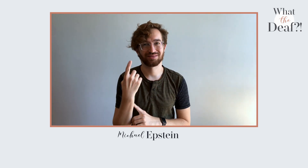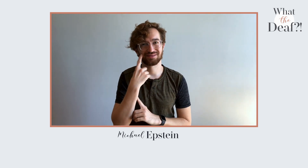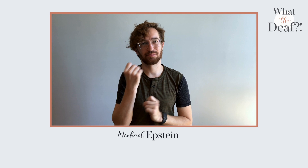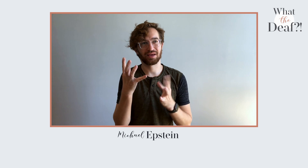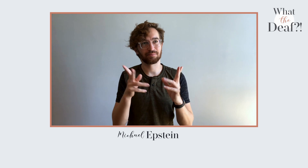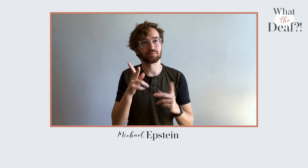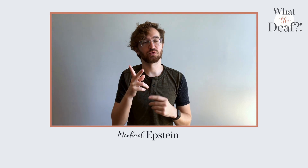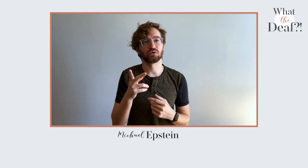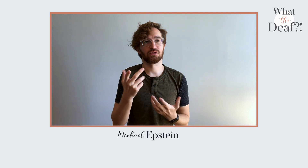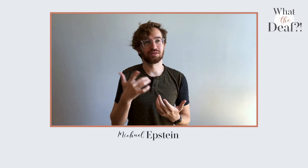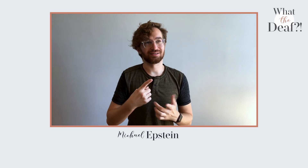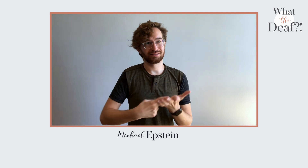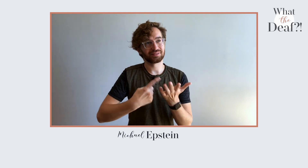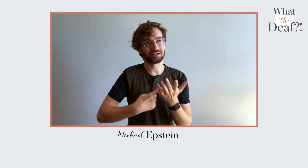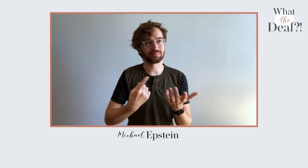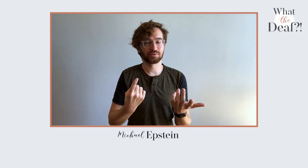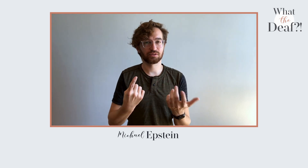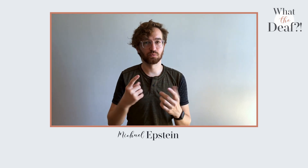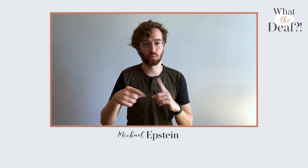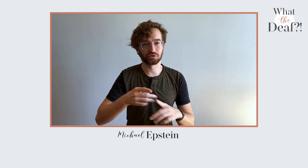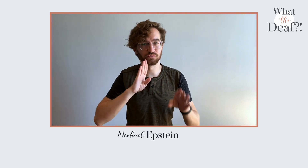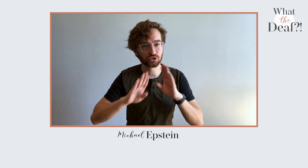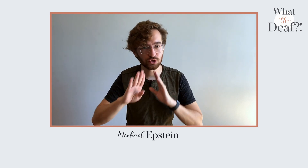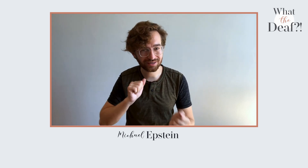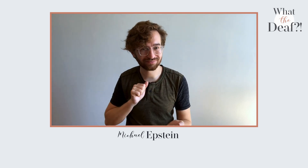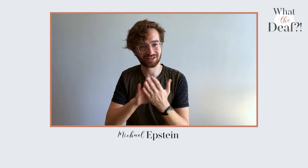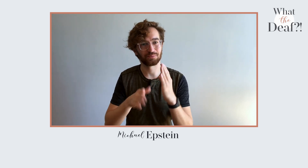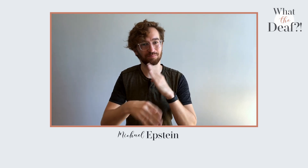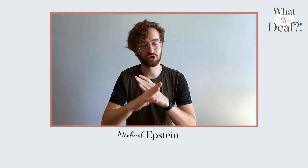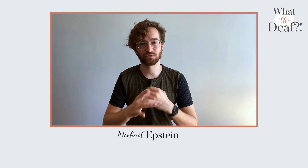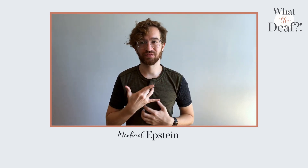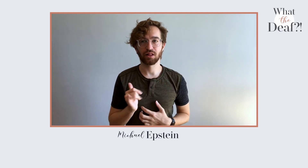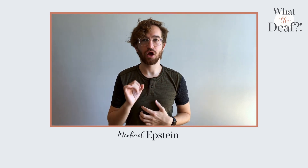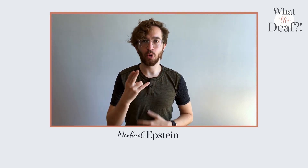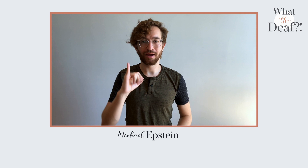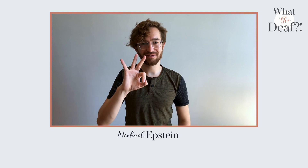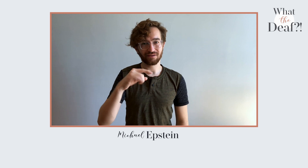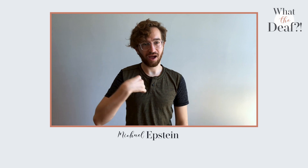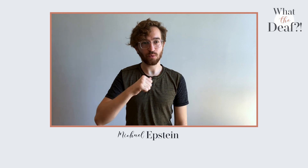That's not true. And I think that sometimes when you're frustrated, when you encounter barriers in your life, you come to think,